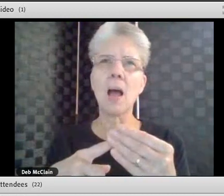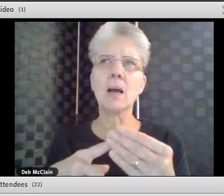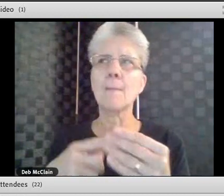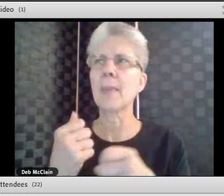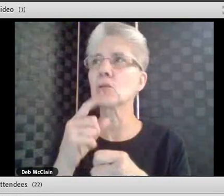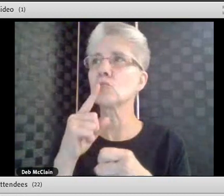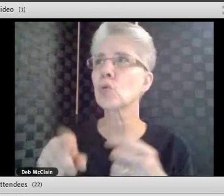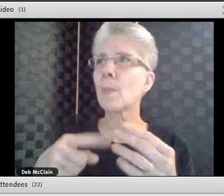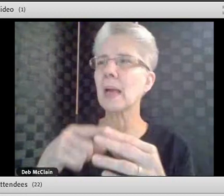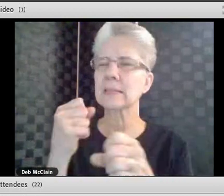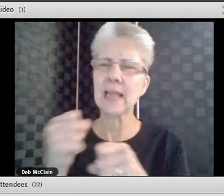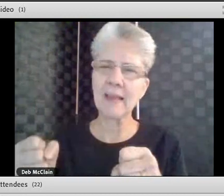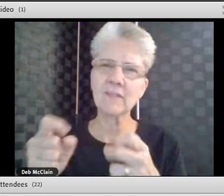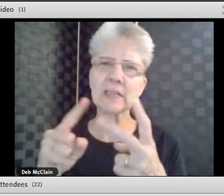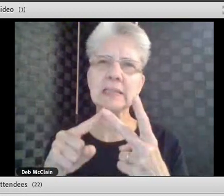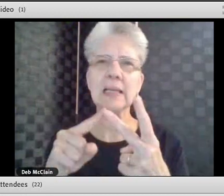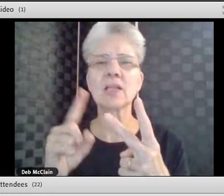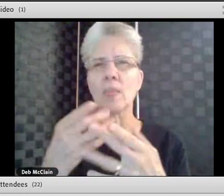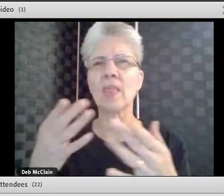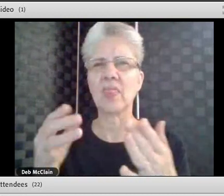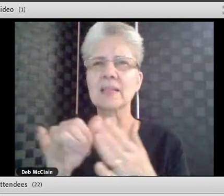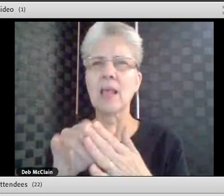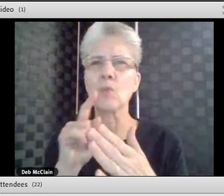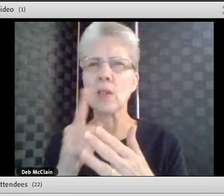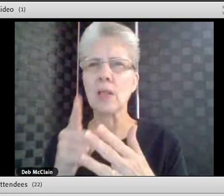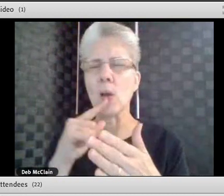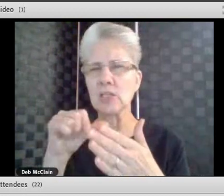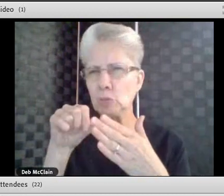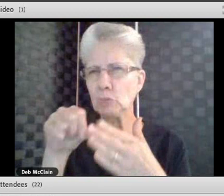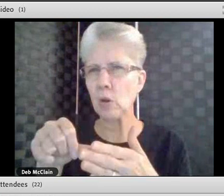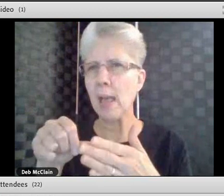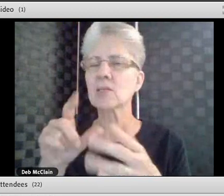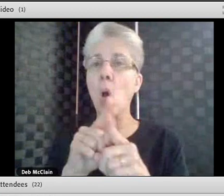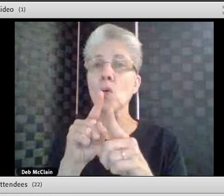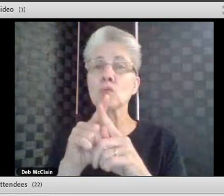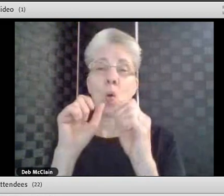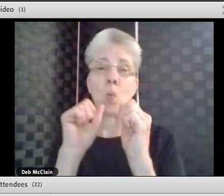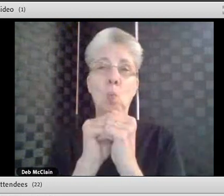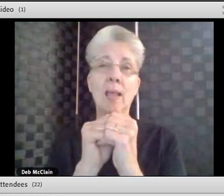we're thinking about, you know, making sure about safety. That's one of the things they really wanted to stress,